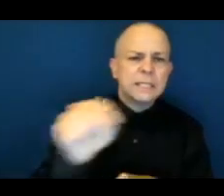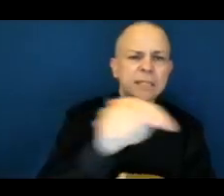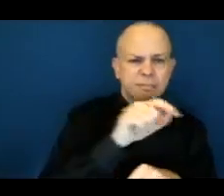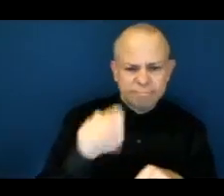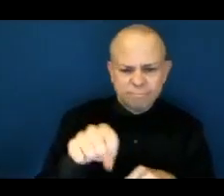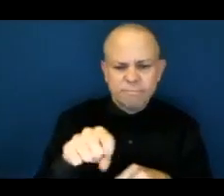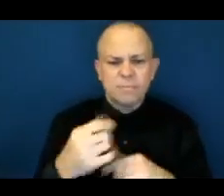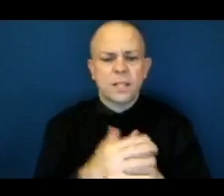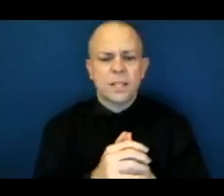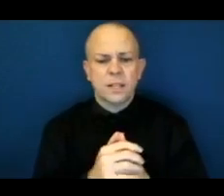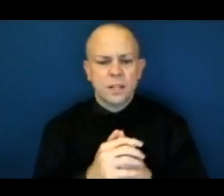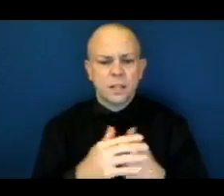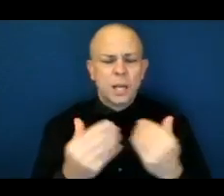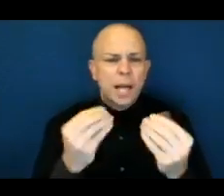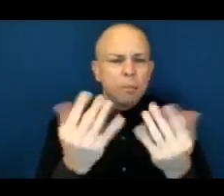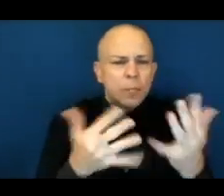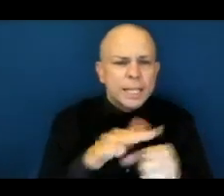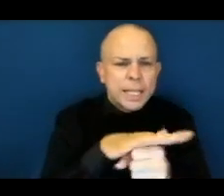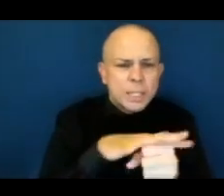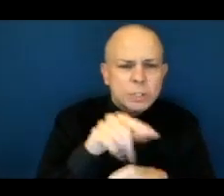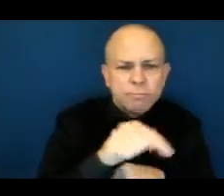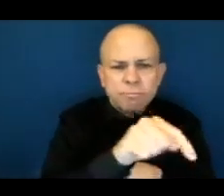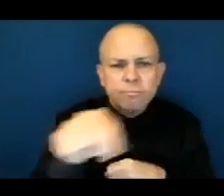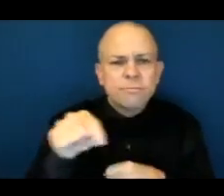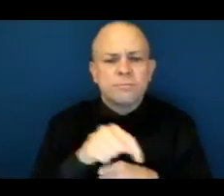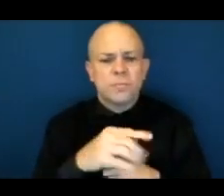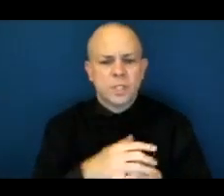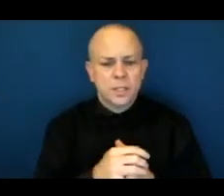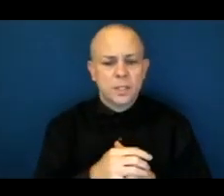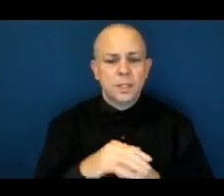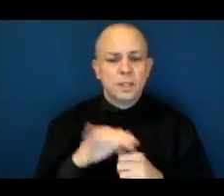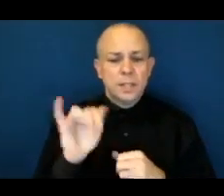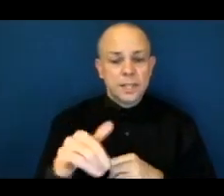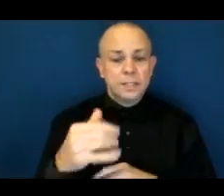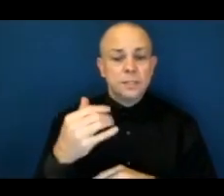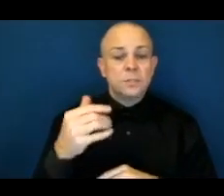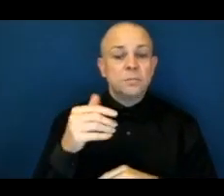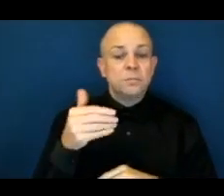just a little breezy um so uh there'll be some showers around so we'll just add